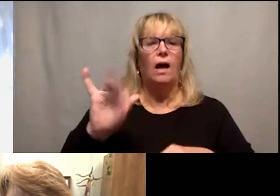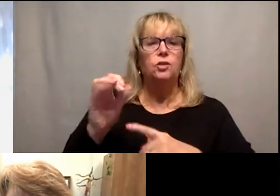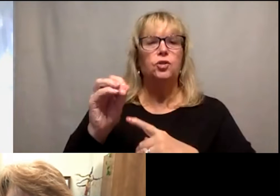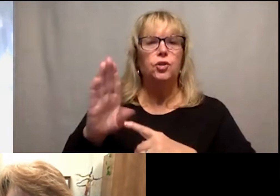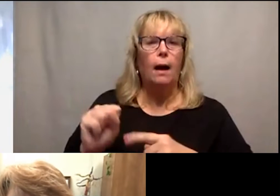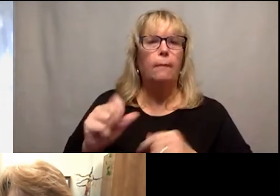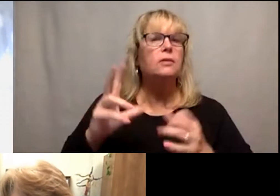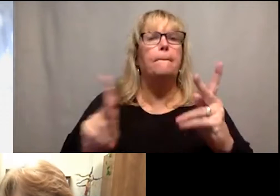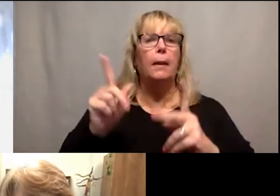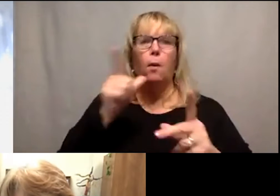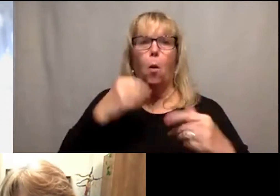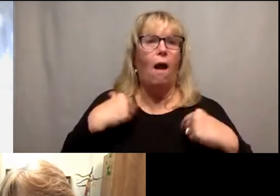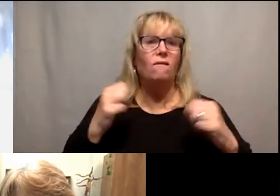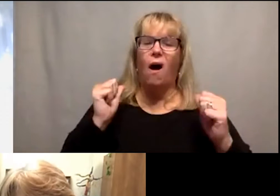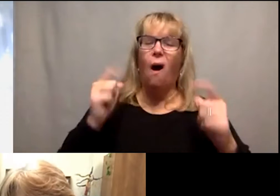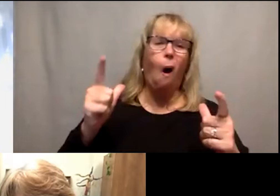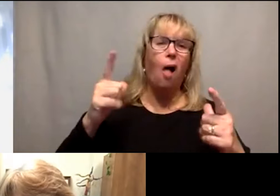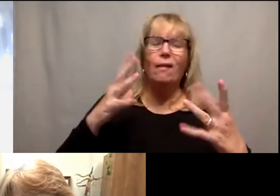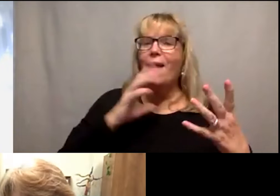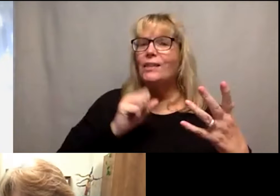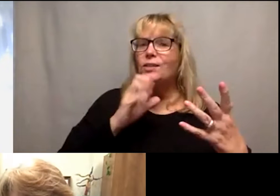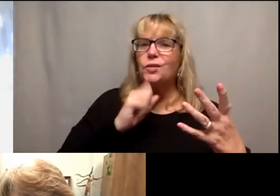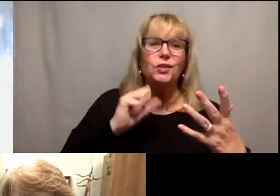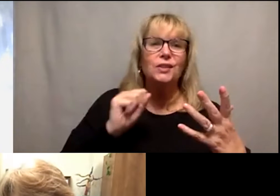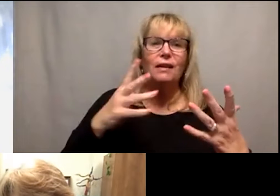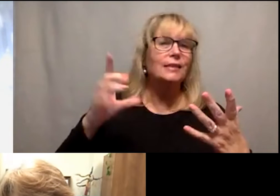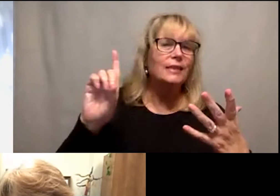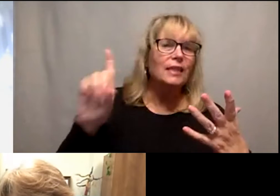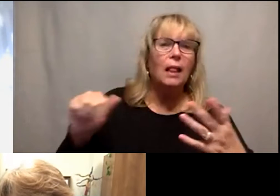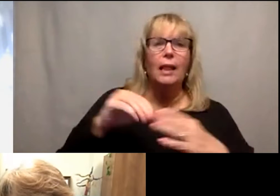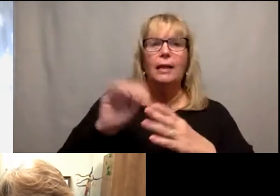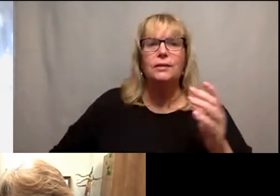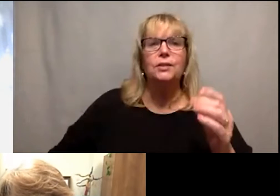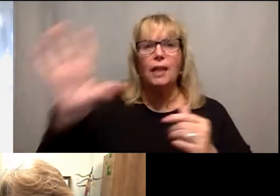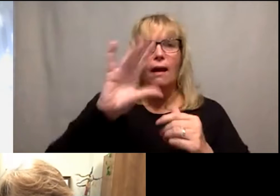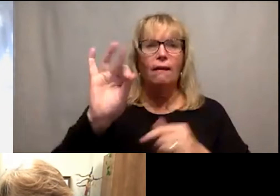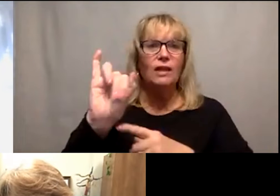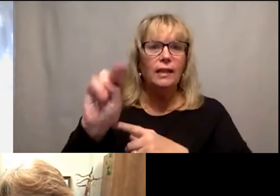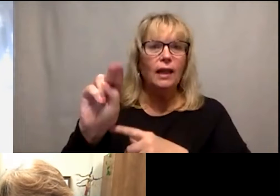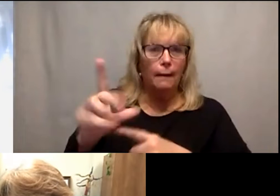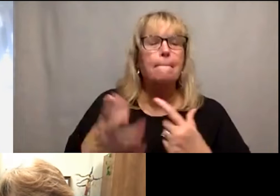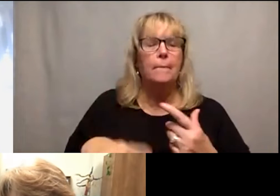with disabilities in the state of Indiana so this video talks about those services